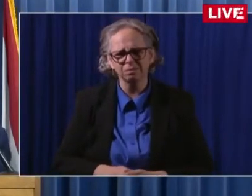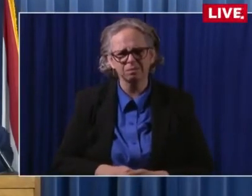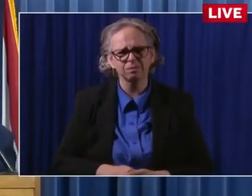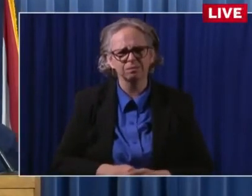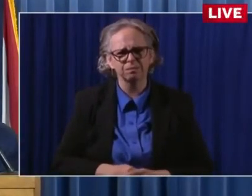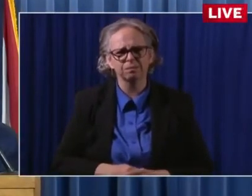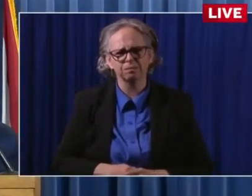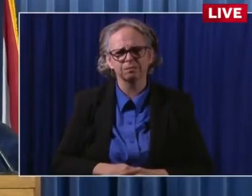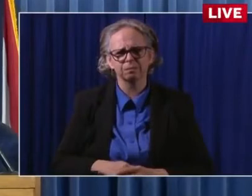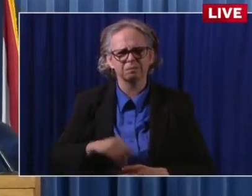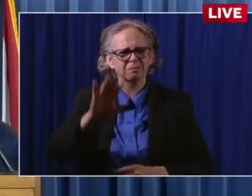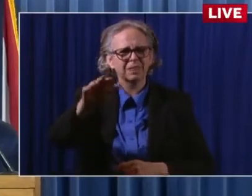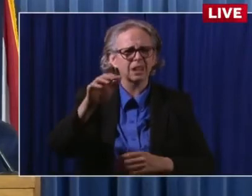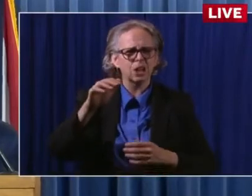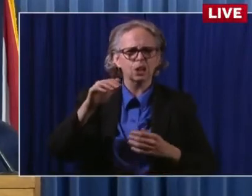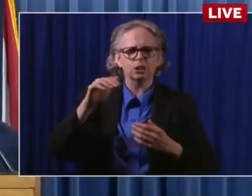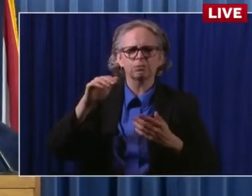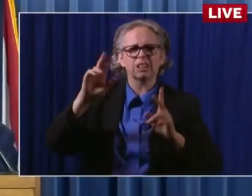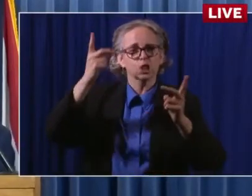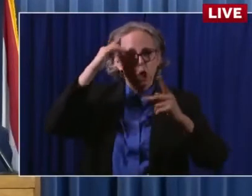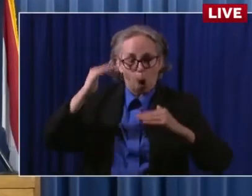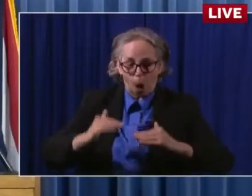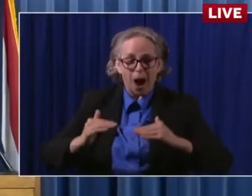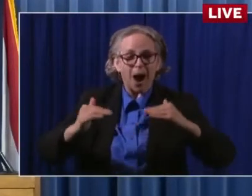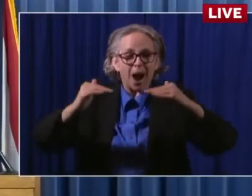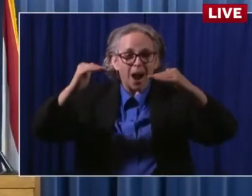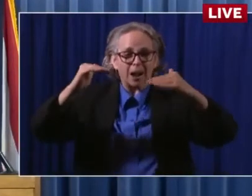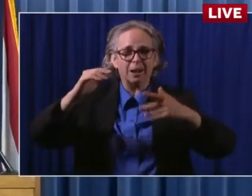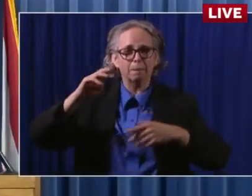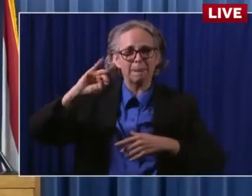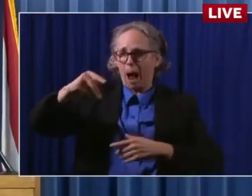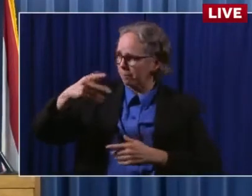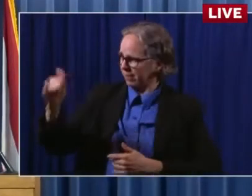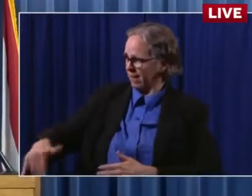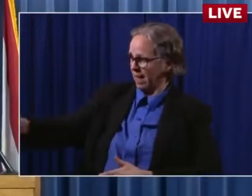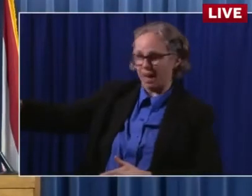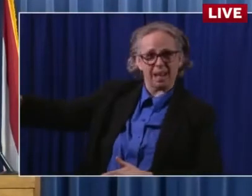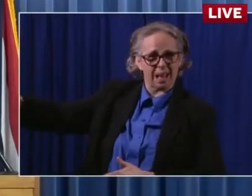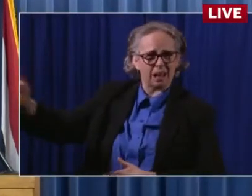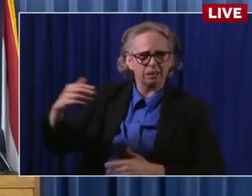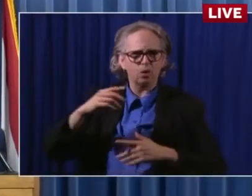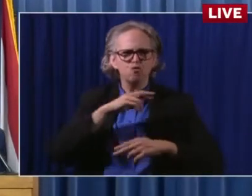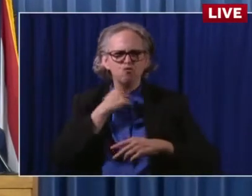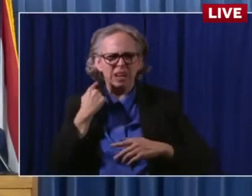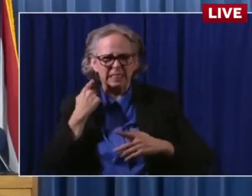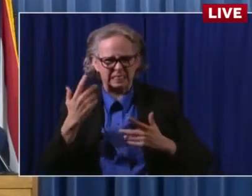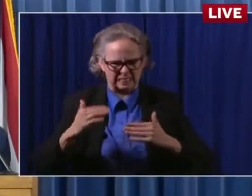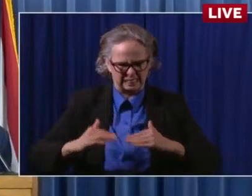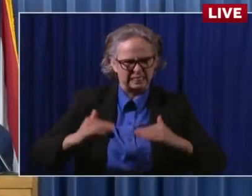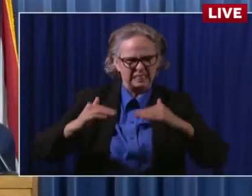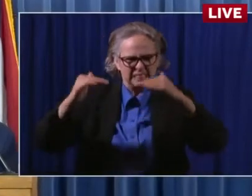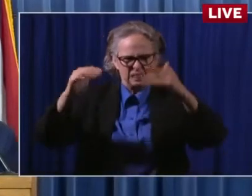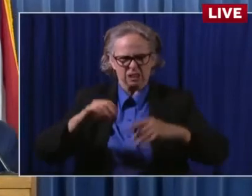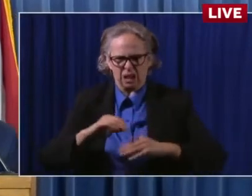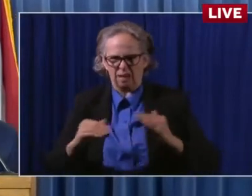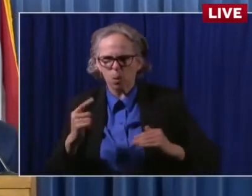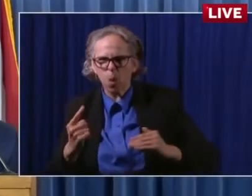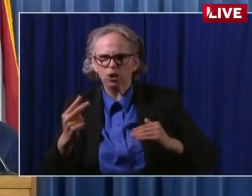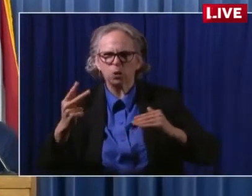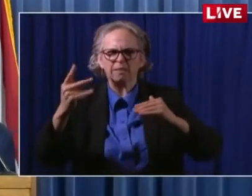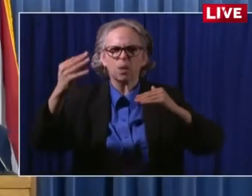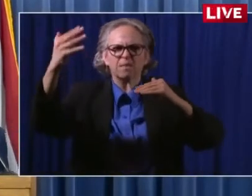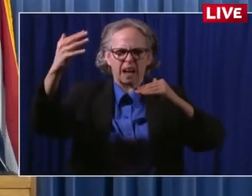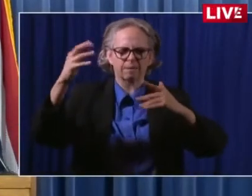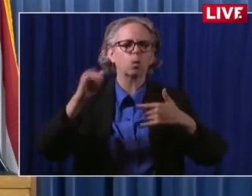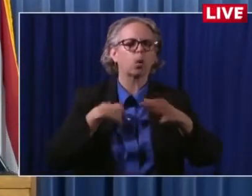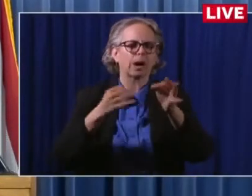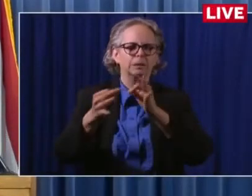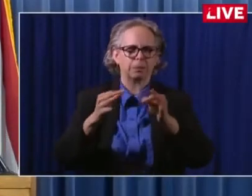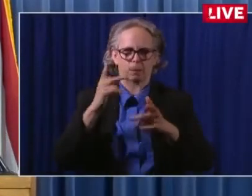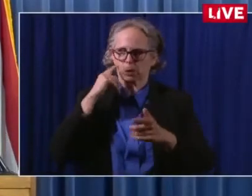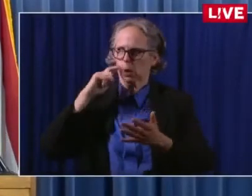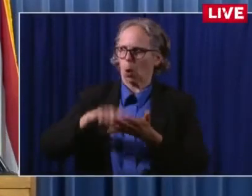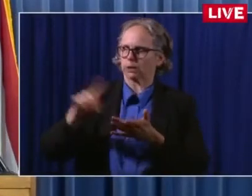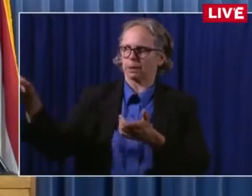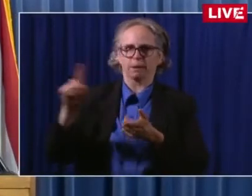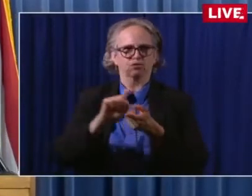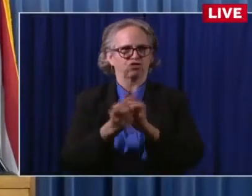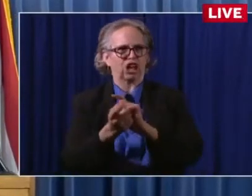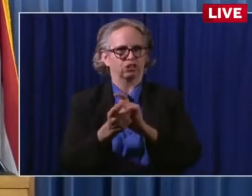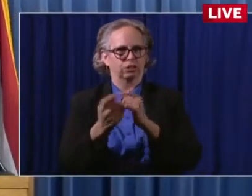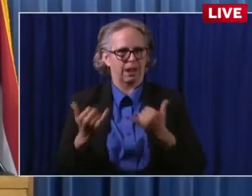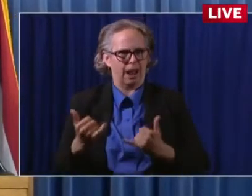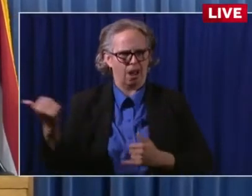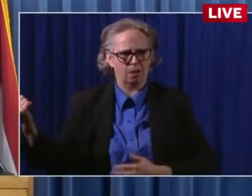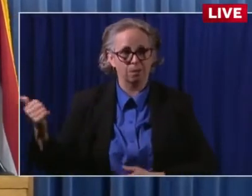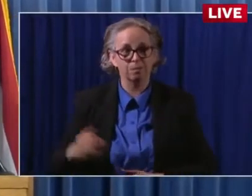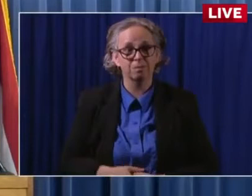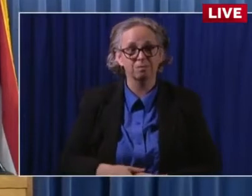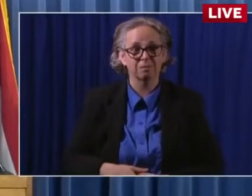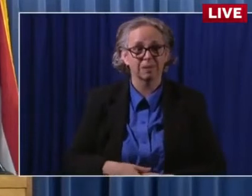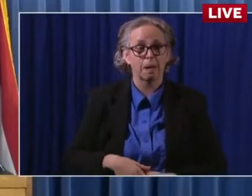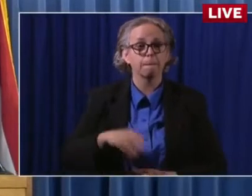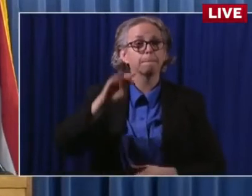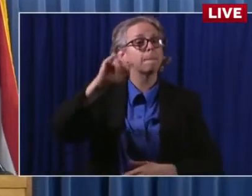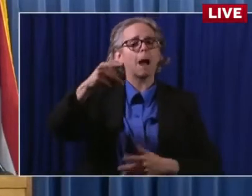NOW WE’RE GOING TO LOOK AT THE NEW RISK LEVEL MAP, AND YOU WILL OBVIOUSLY SEE SOME CHANGES.